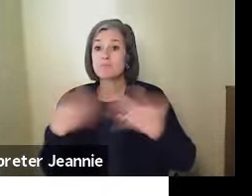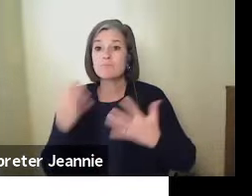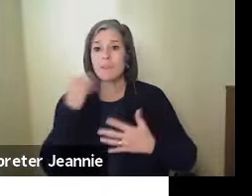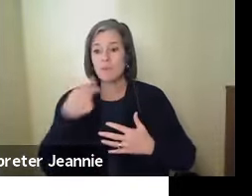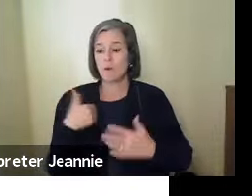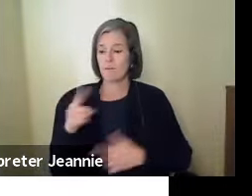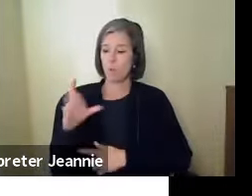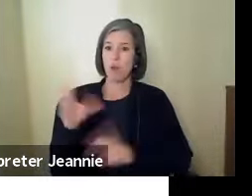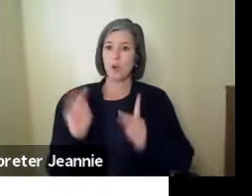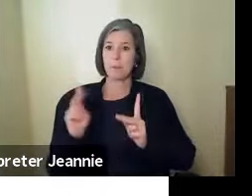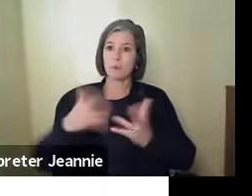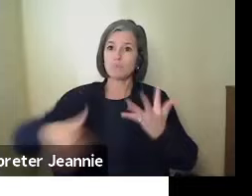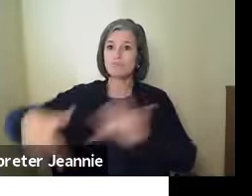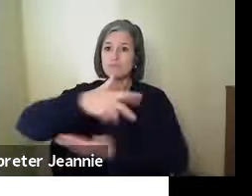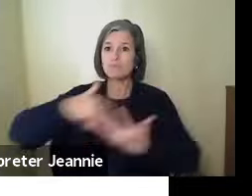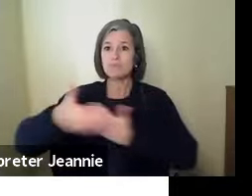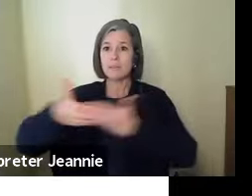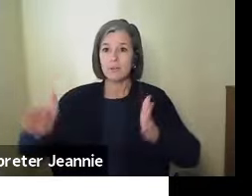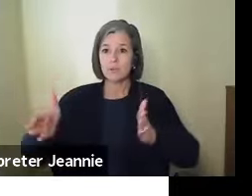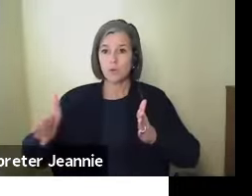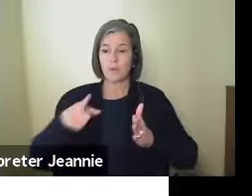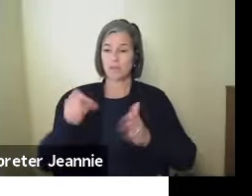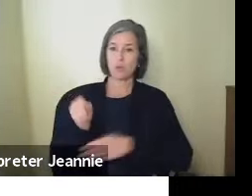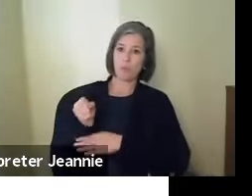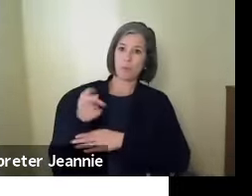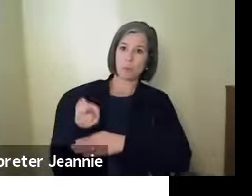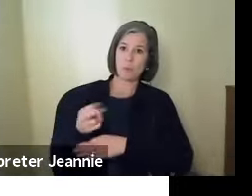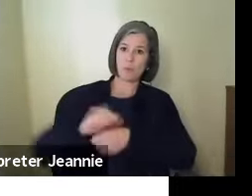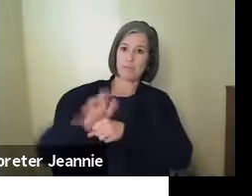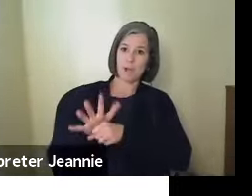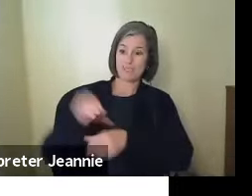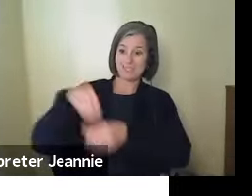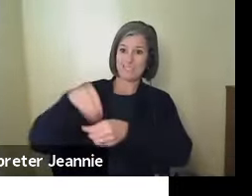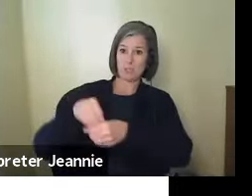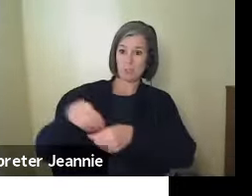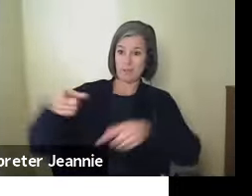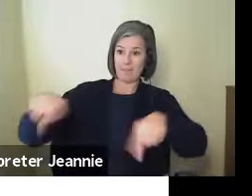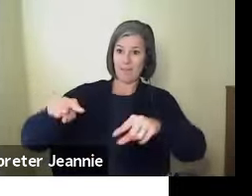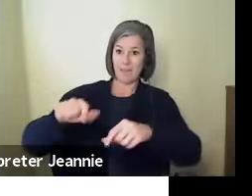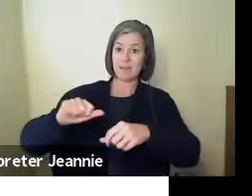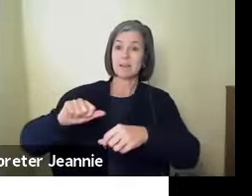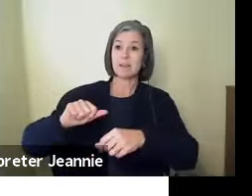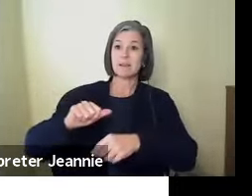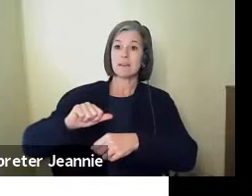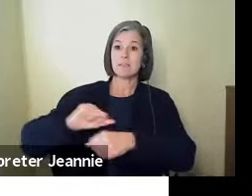in a room and you threw virus into it and they had been vaccinated, 95 out of those 100 people would